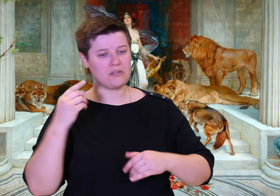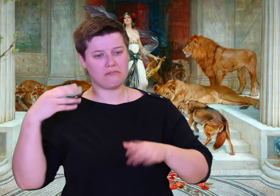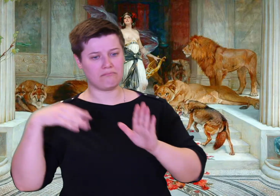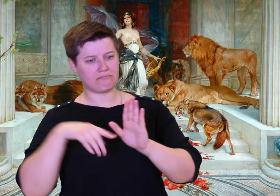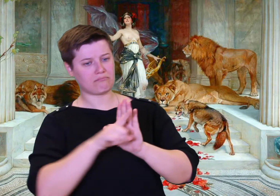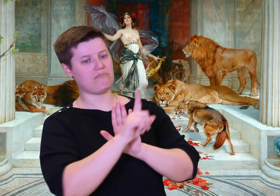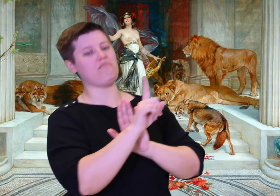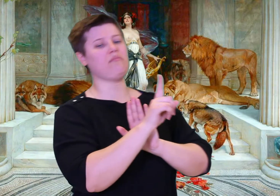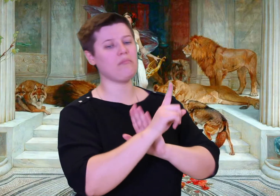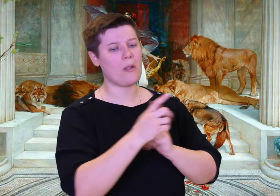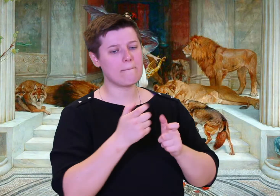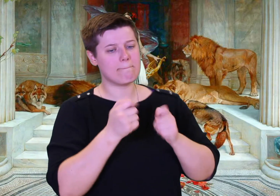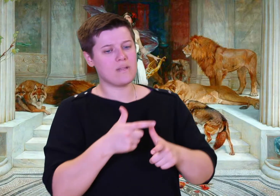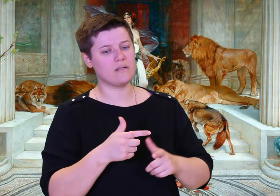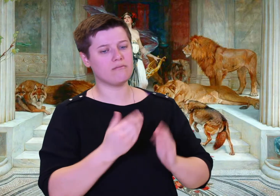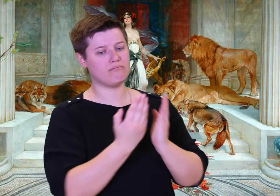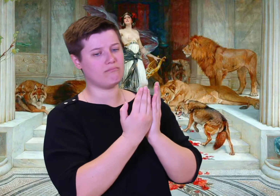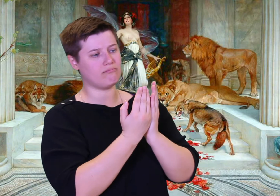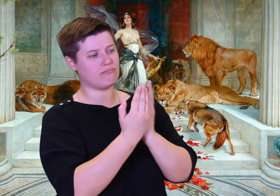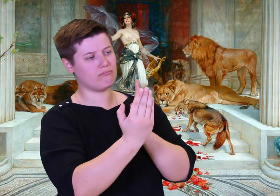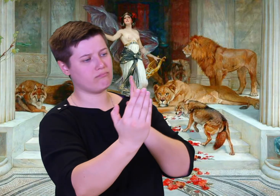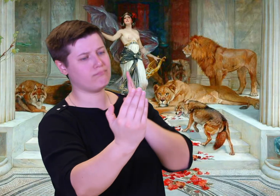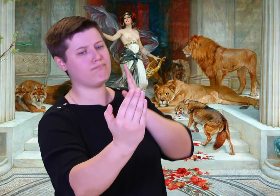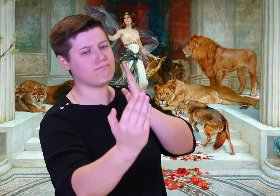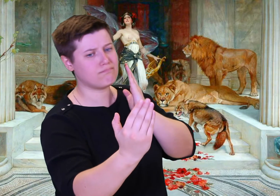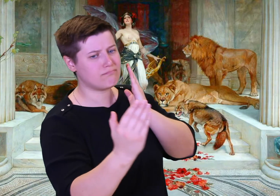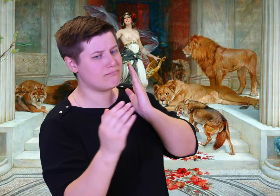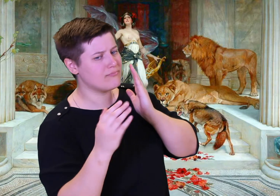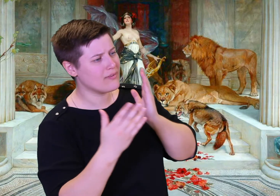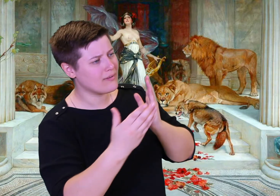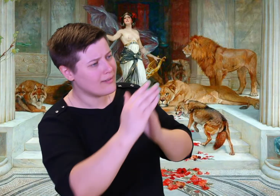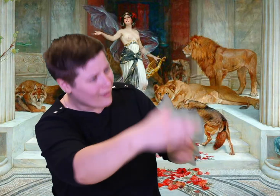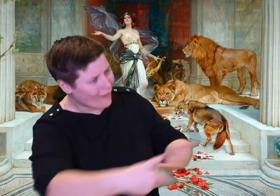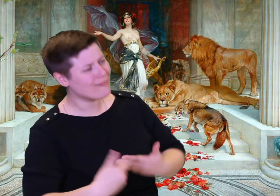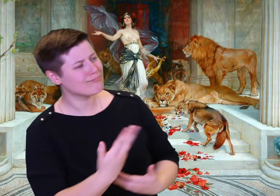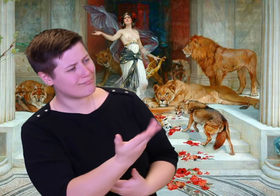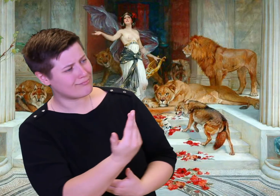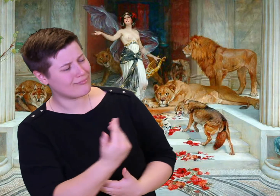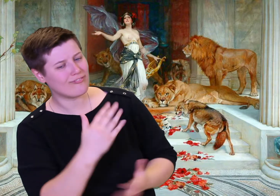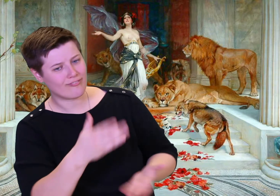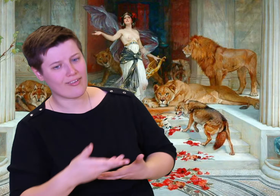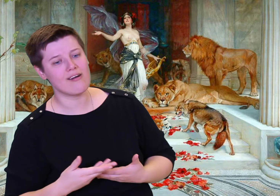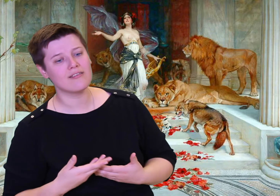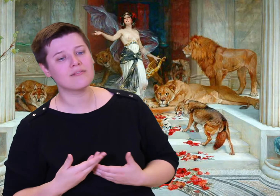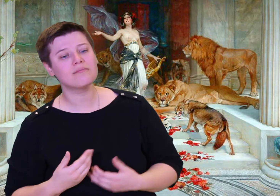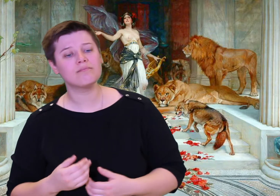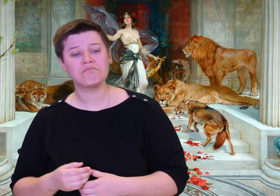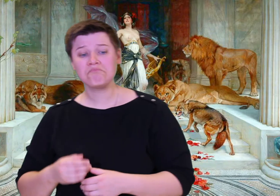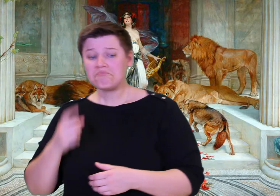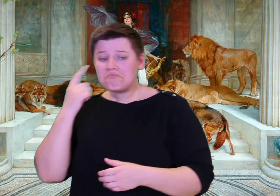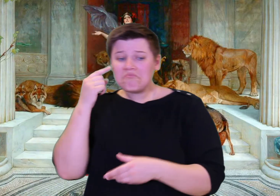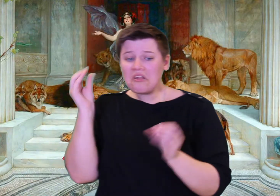They shouted out to her. She came at once, opened the shining doors, and asked them in.